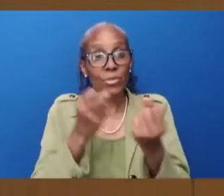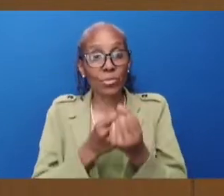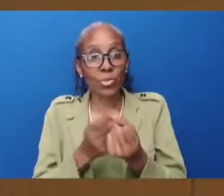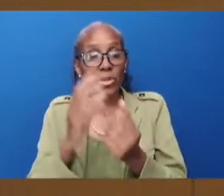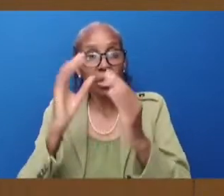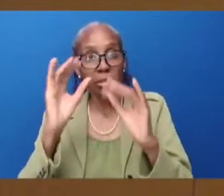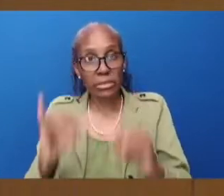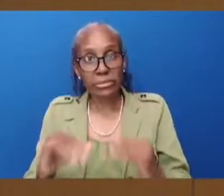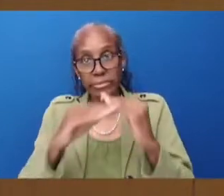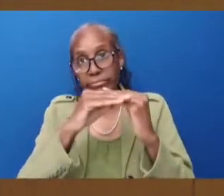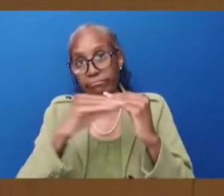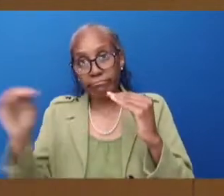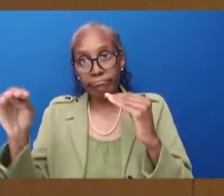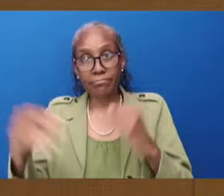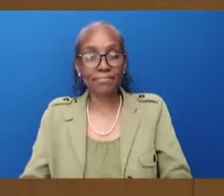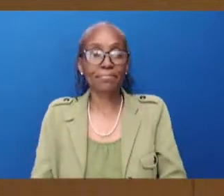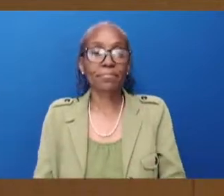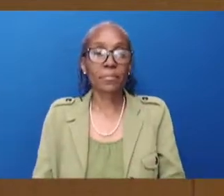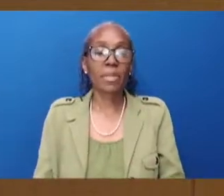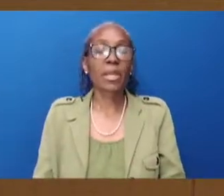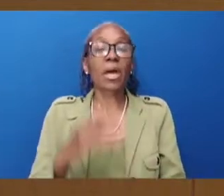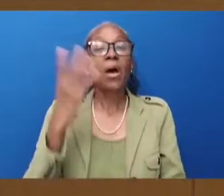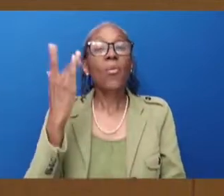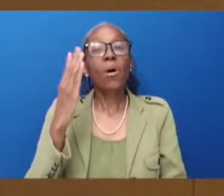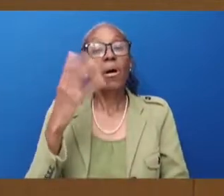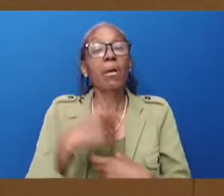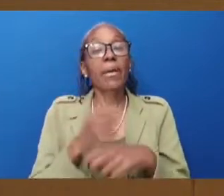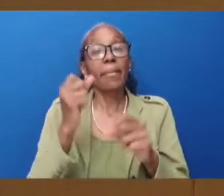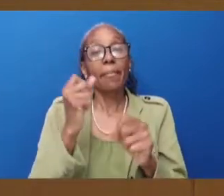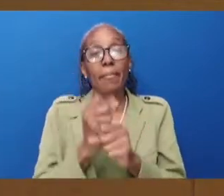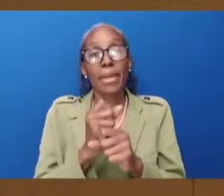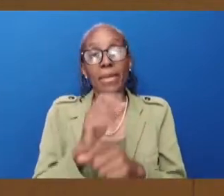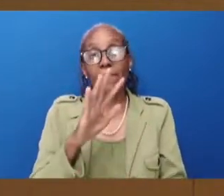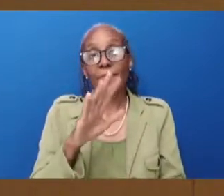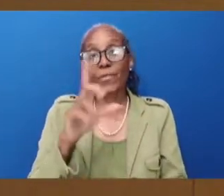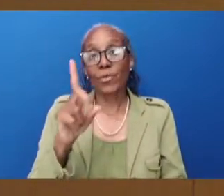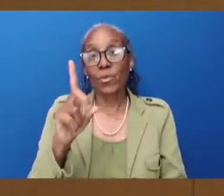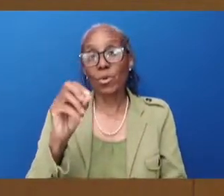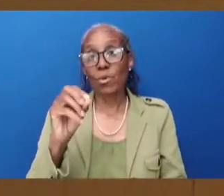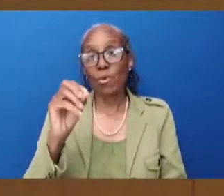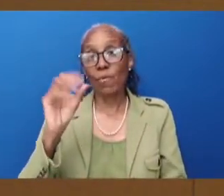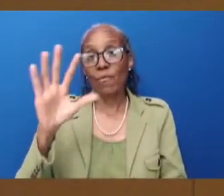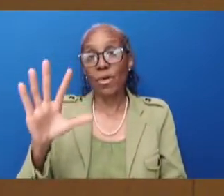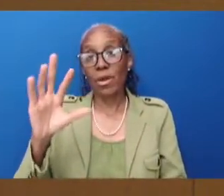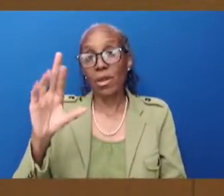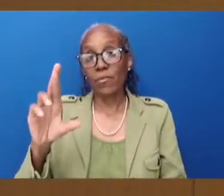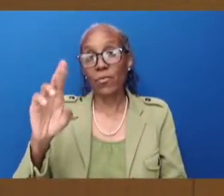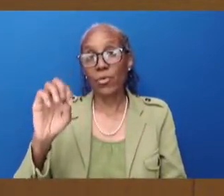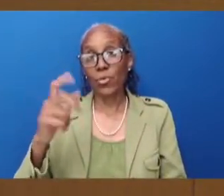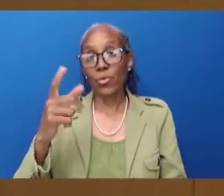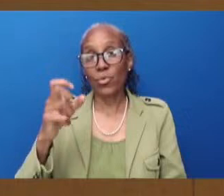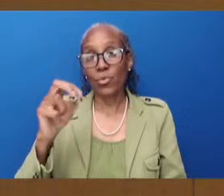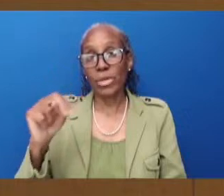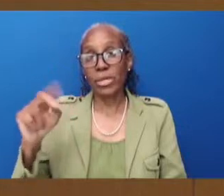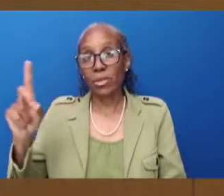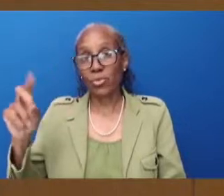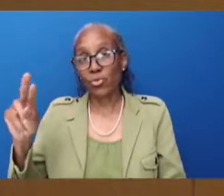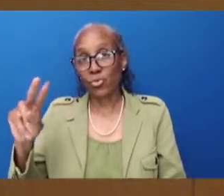OF CARE. THEY NEED A PLACE OF SAFETY,